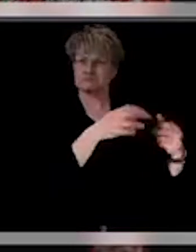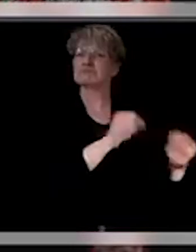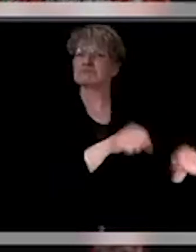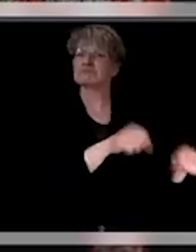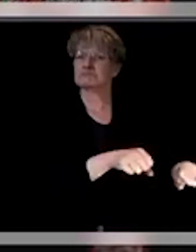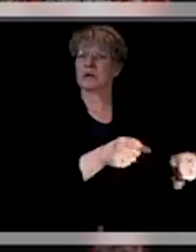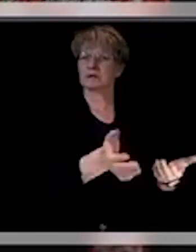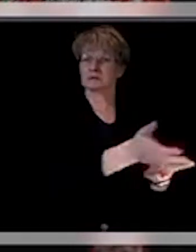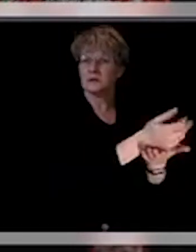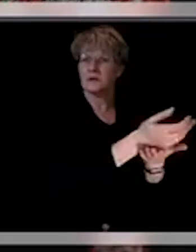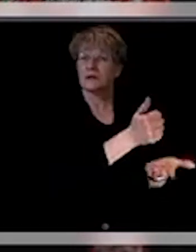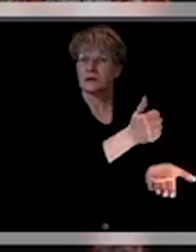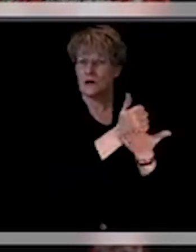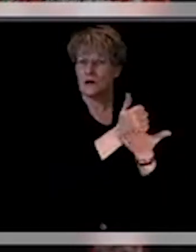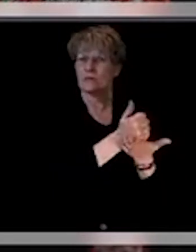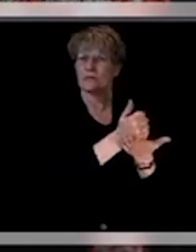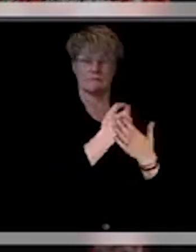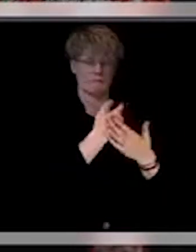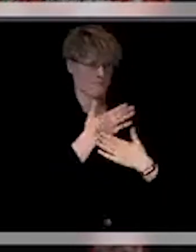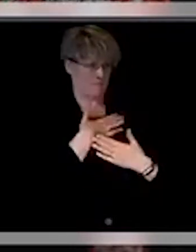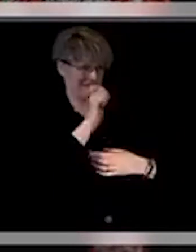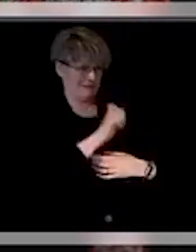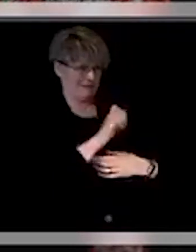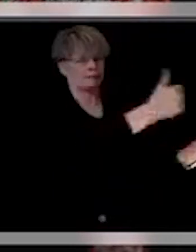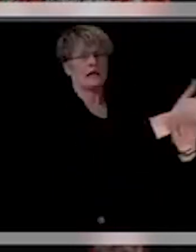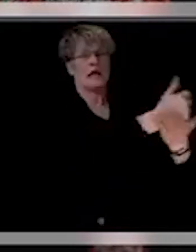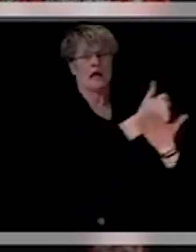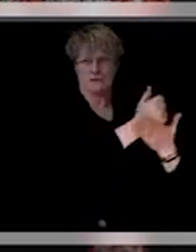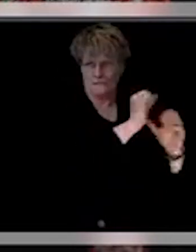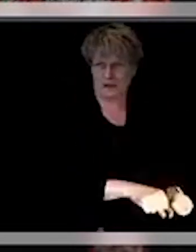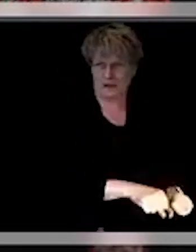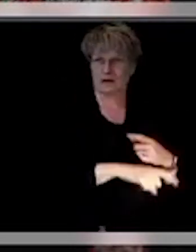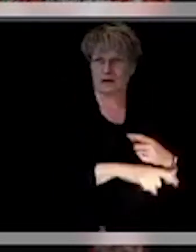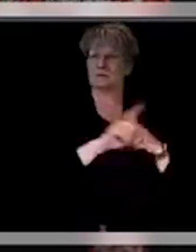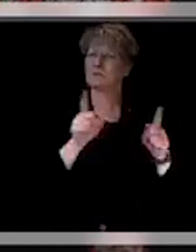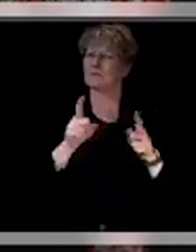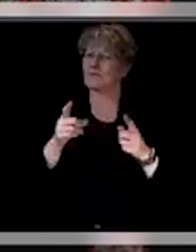our needs are attended to in that way. With public health, it's organized for the entire